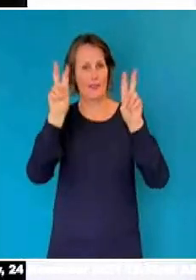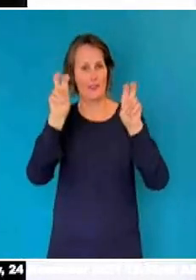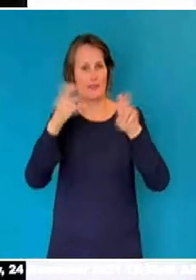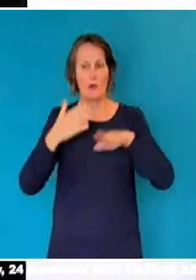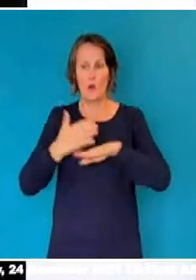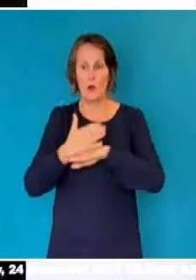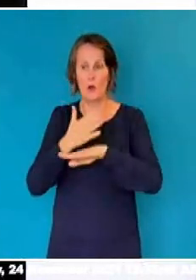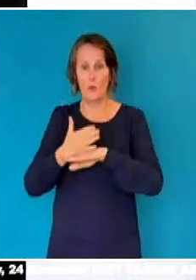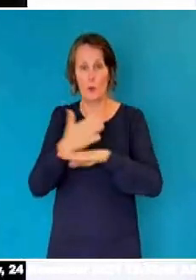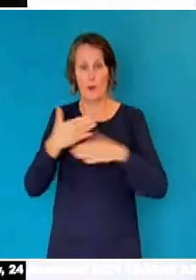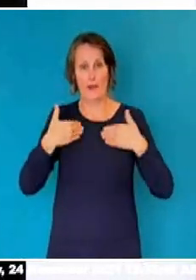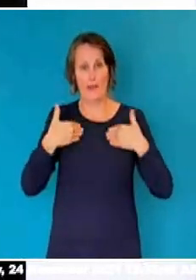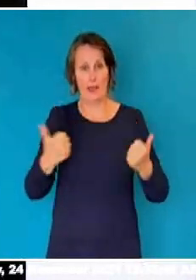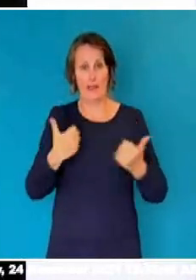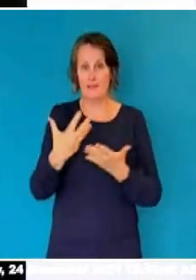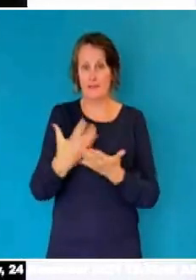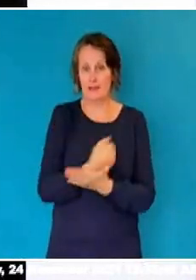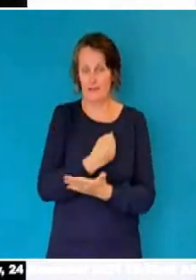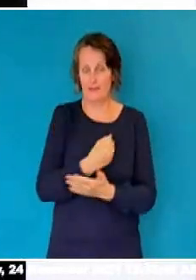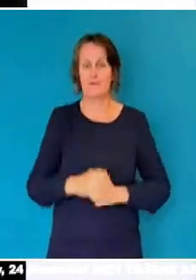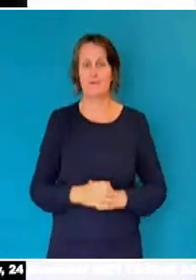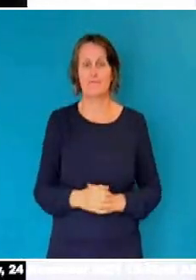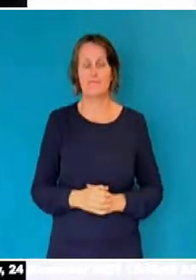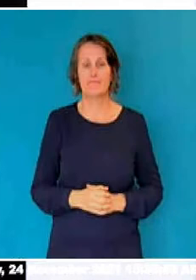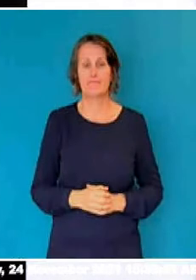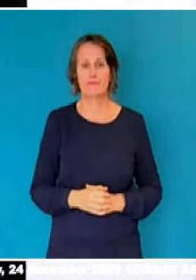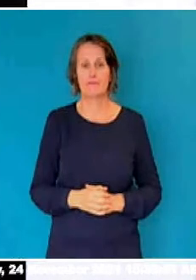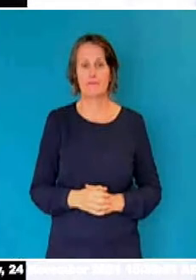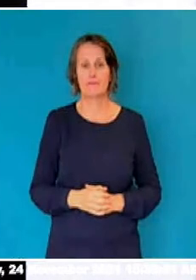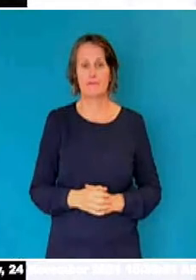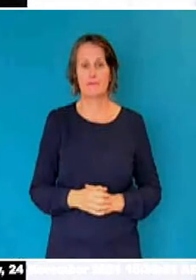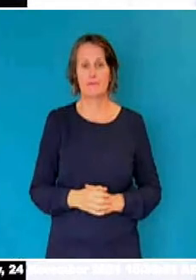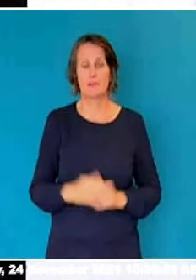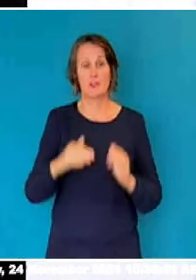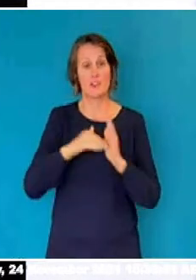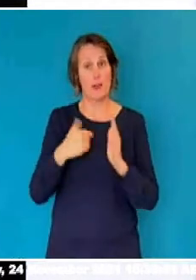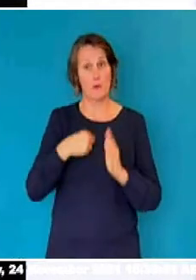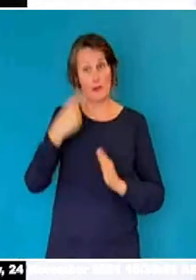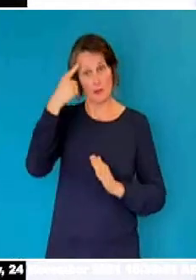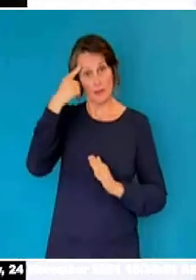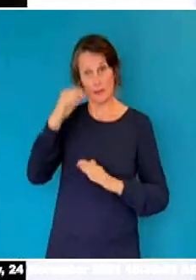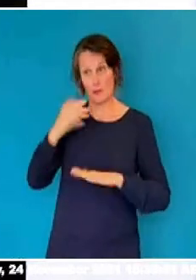and safety. This time we will be looking at it from the employer perspective through the